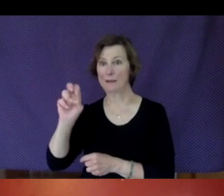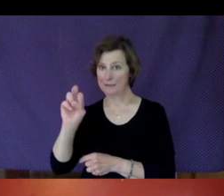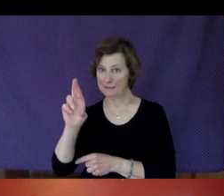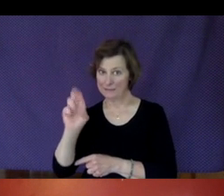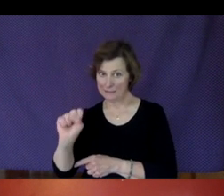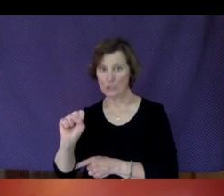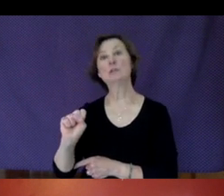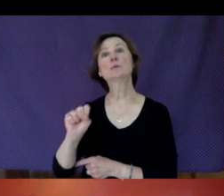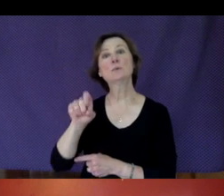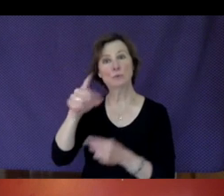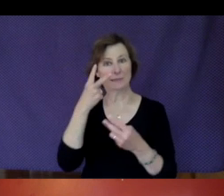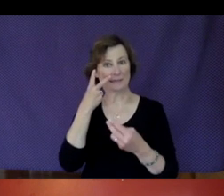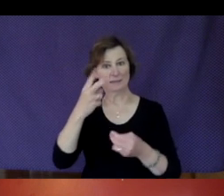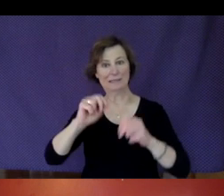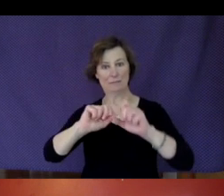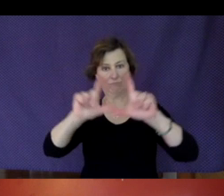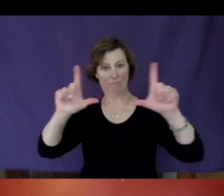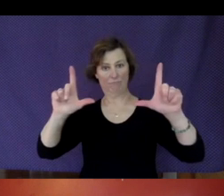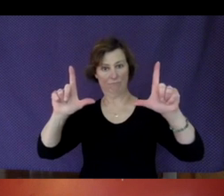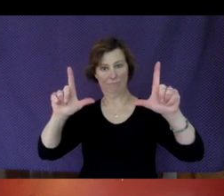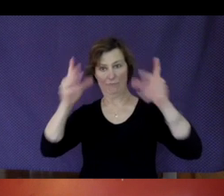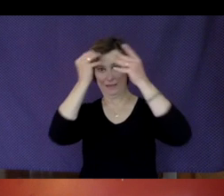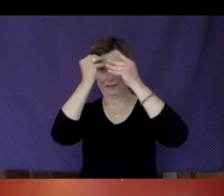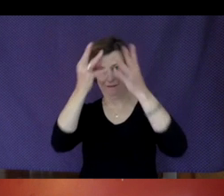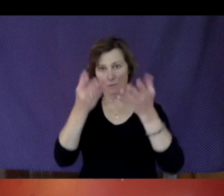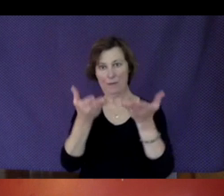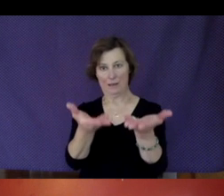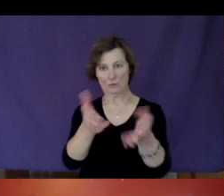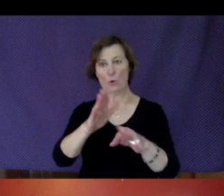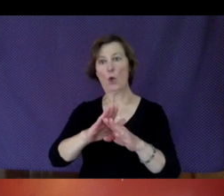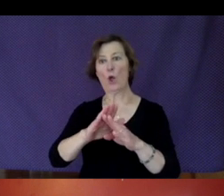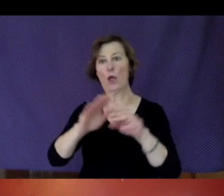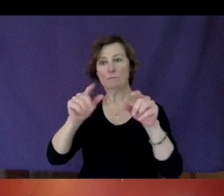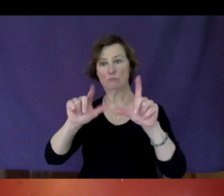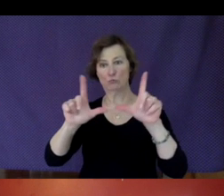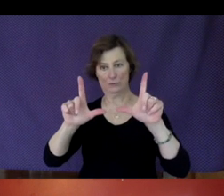You can see the information that's on the screen here or go to uusalem.org